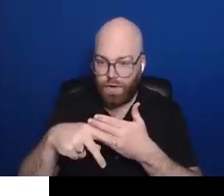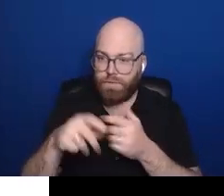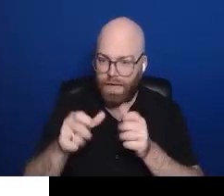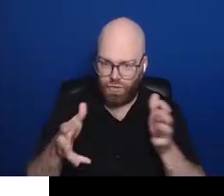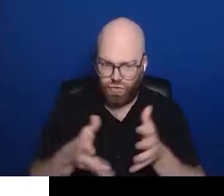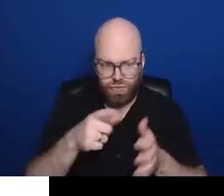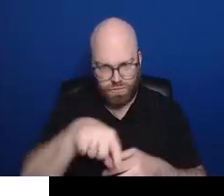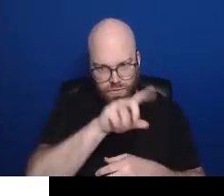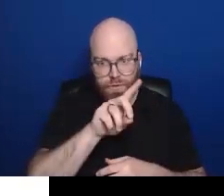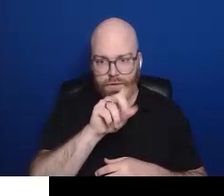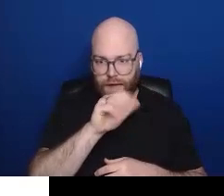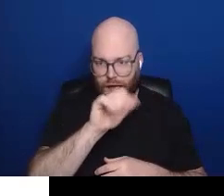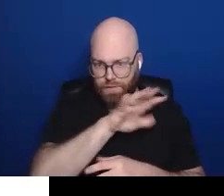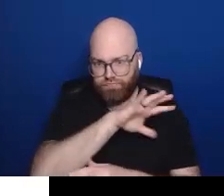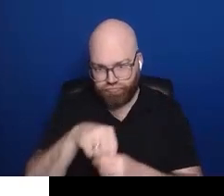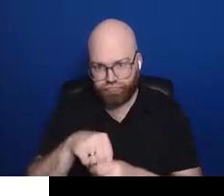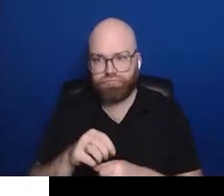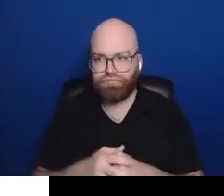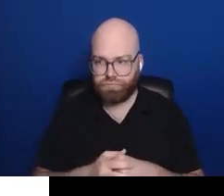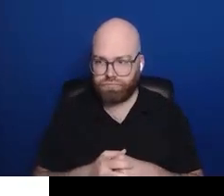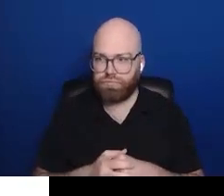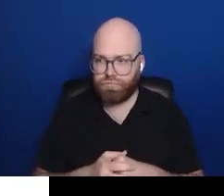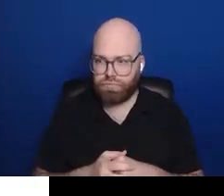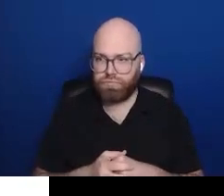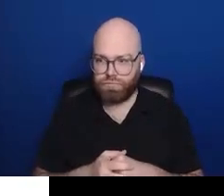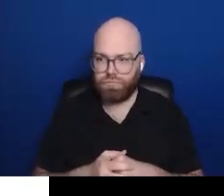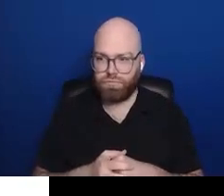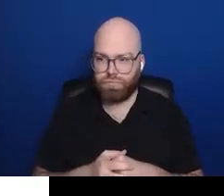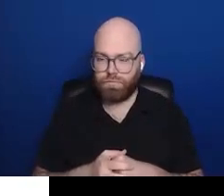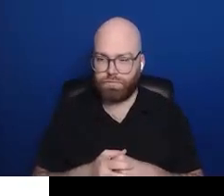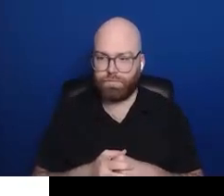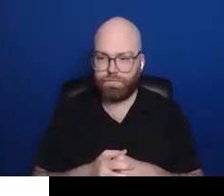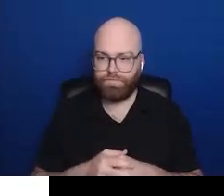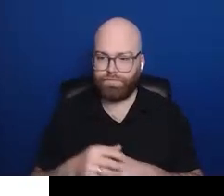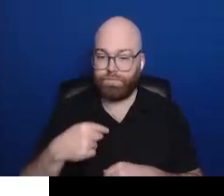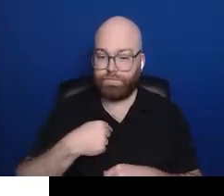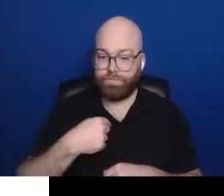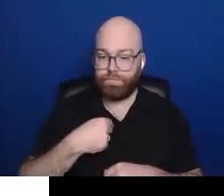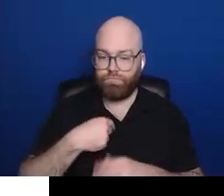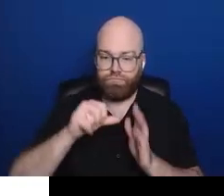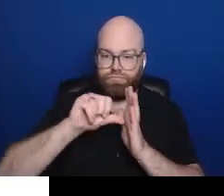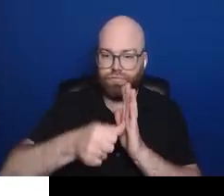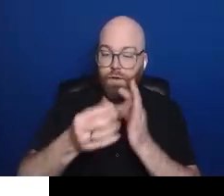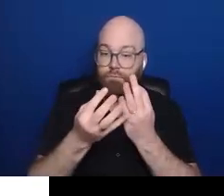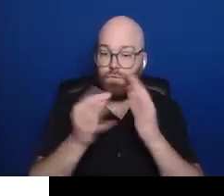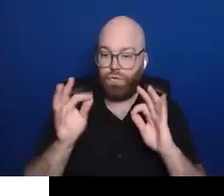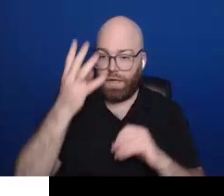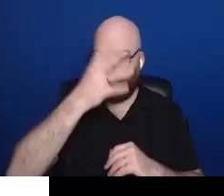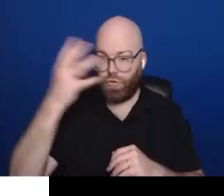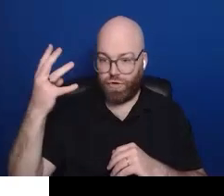And the reason I, just to reiterate the free immigration consultations I have been in,